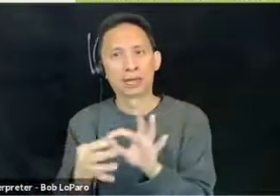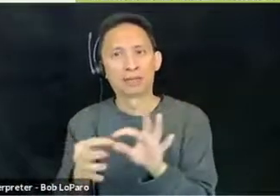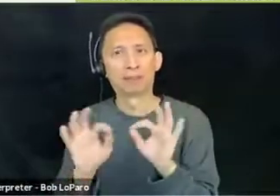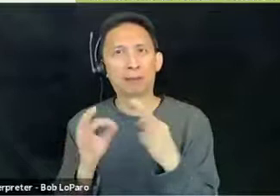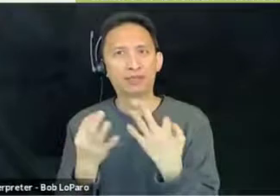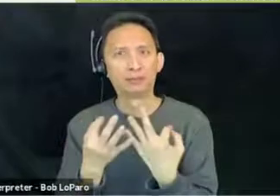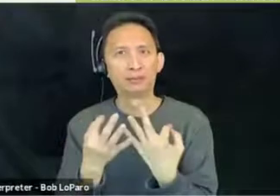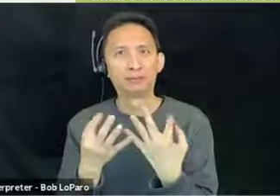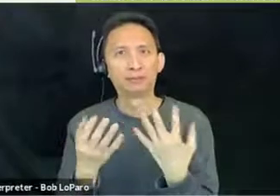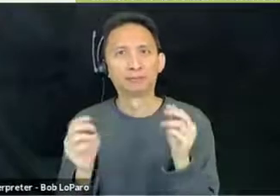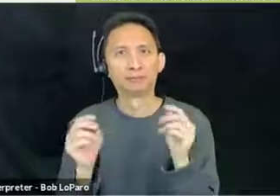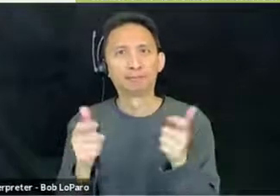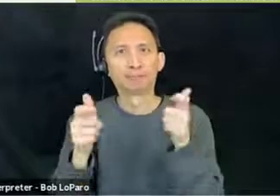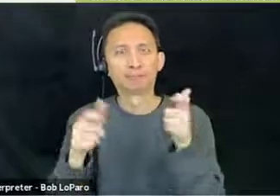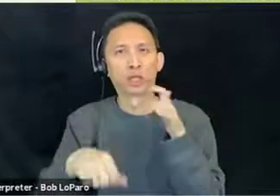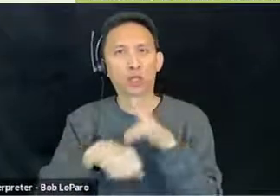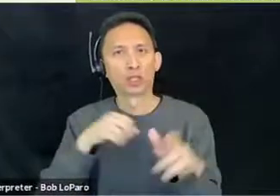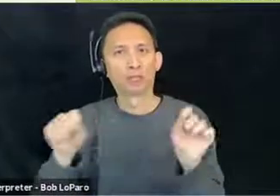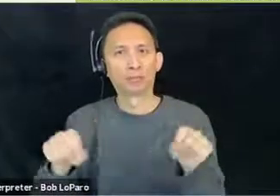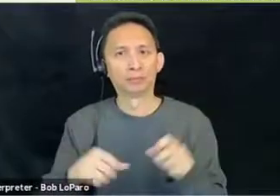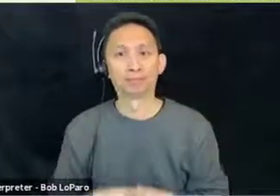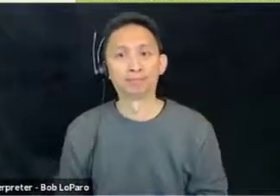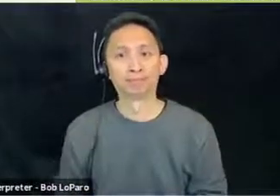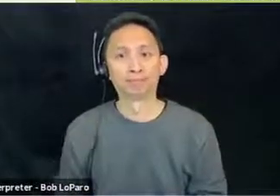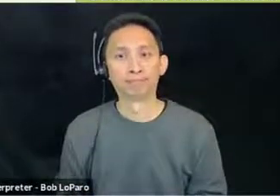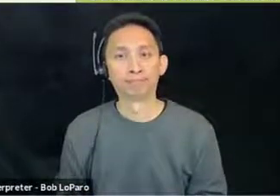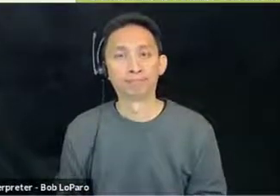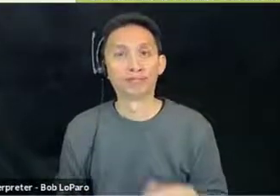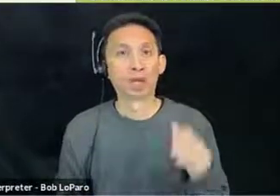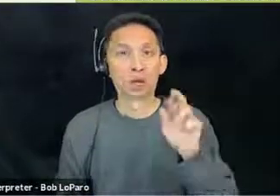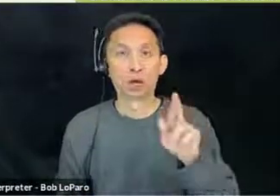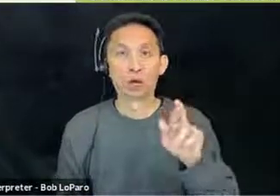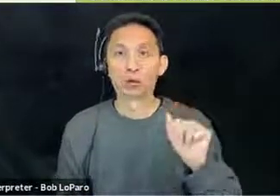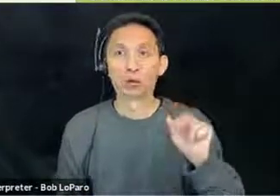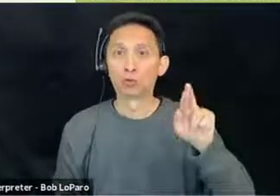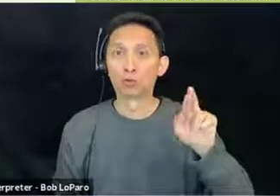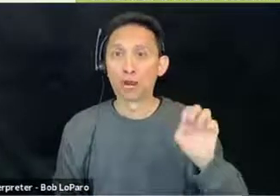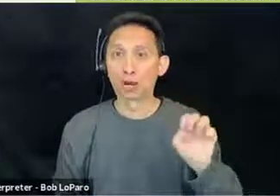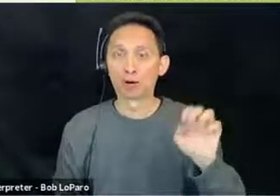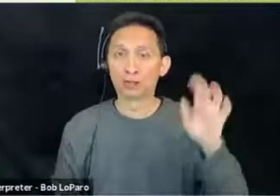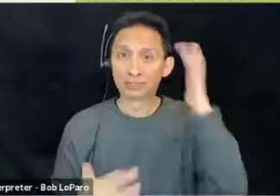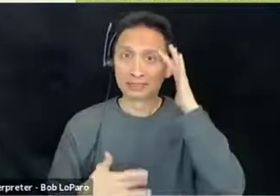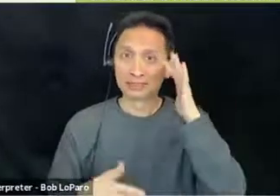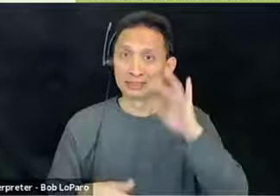If you have a rare disease diagnosis, 6-8 years is the average time